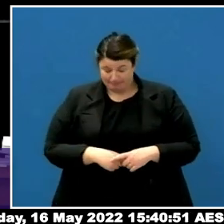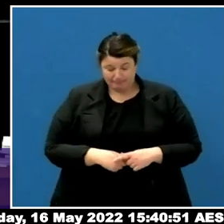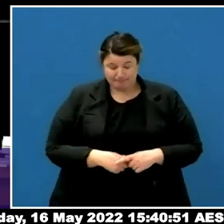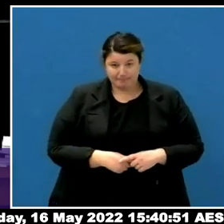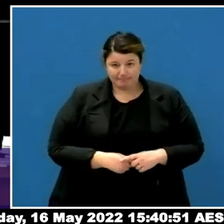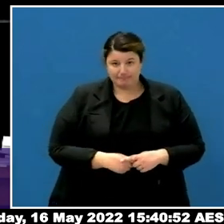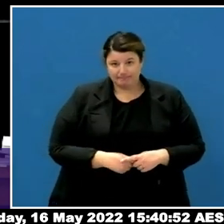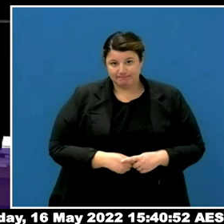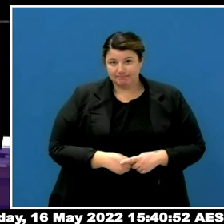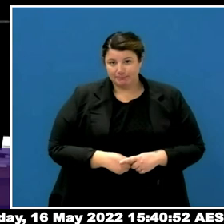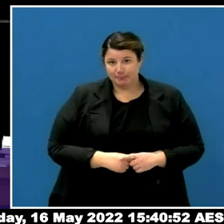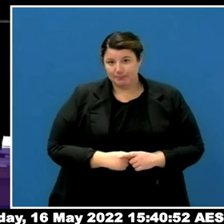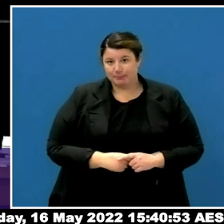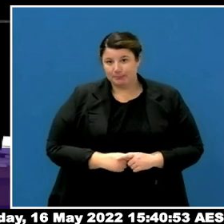And how did they find him?